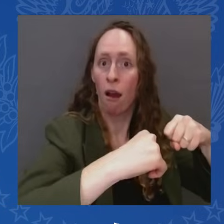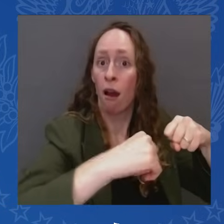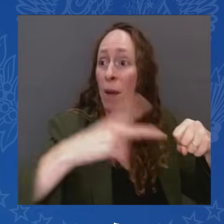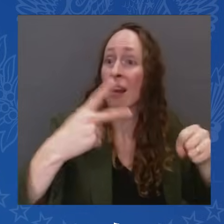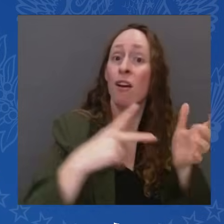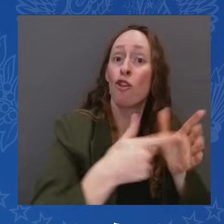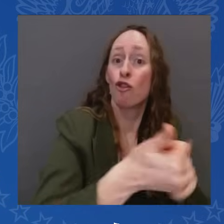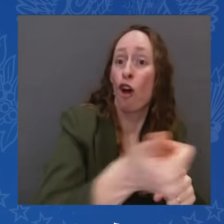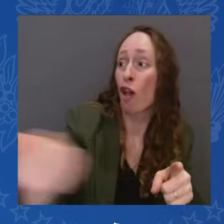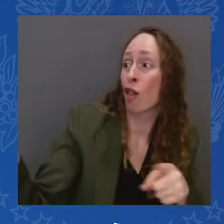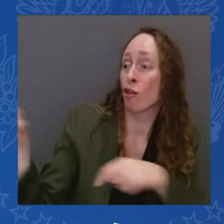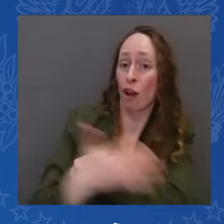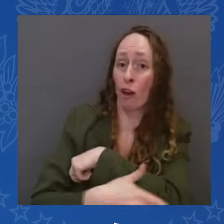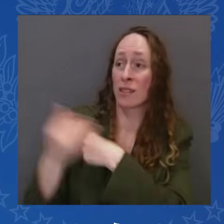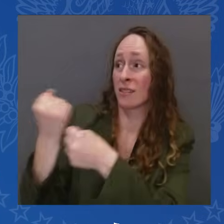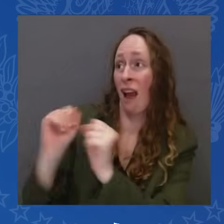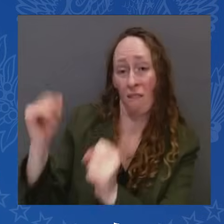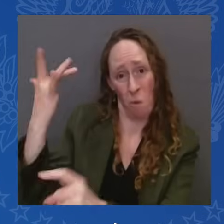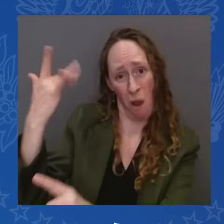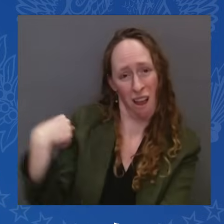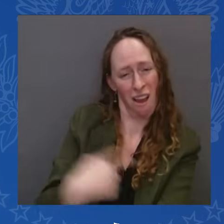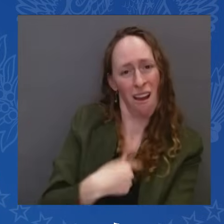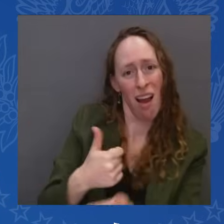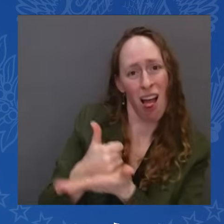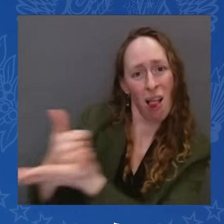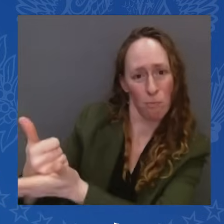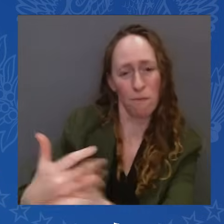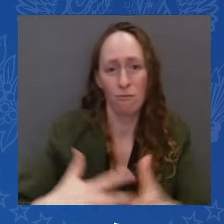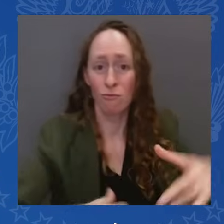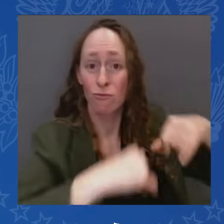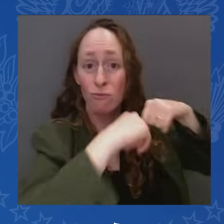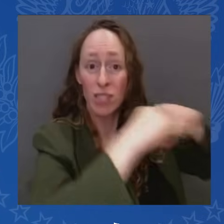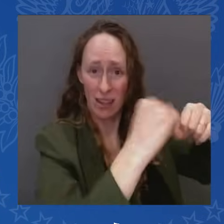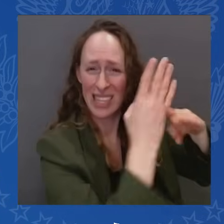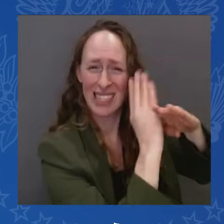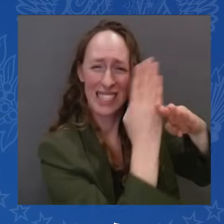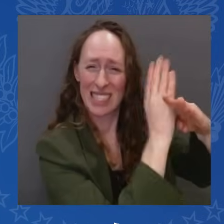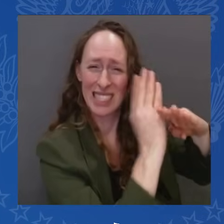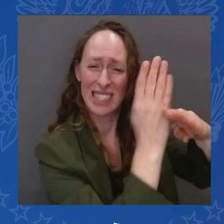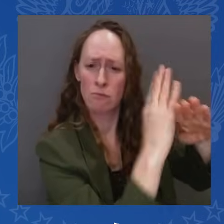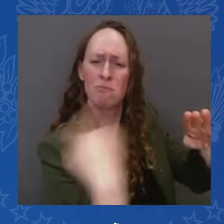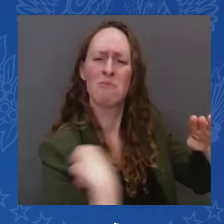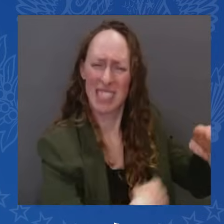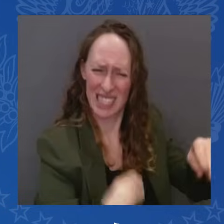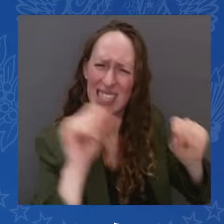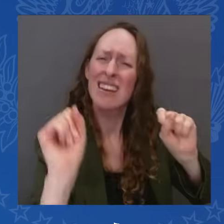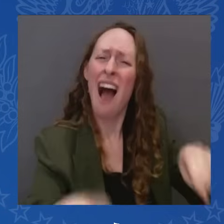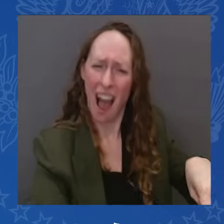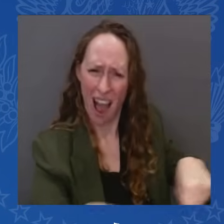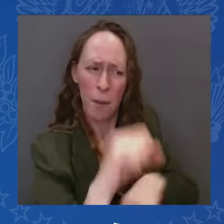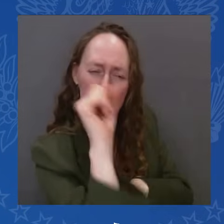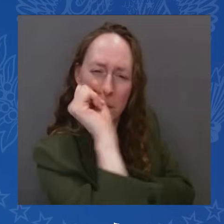so our children and other nations won't have to shed their blood